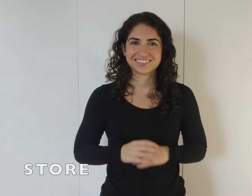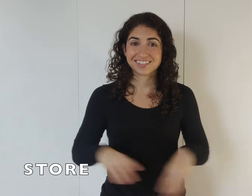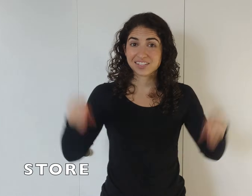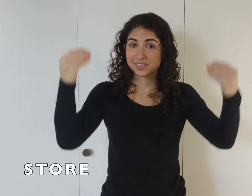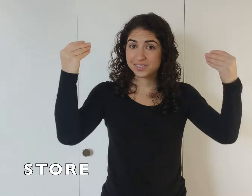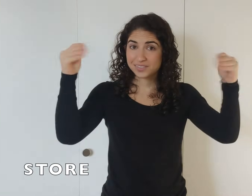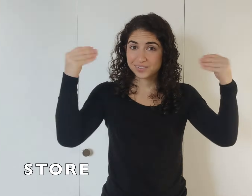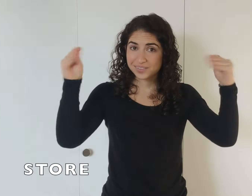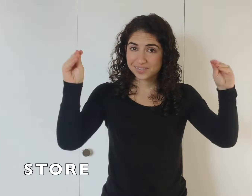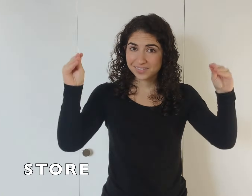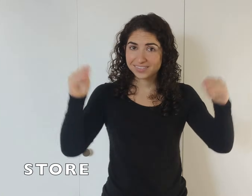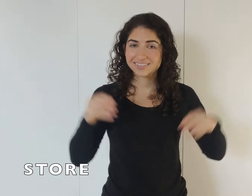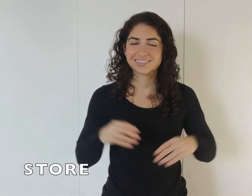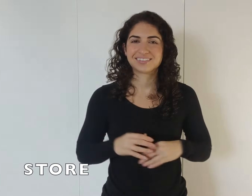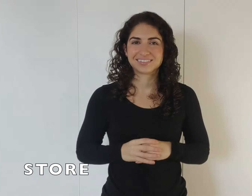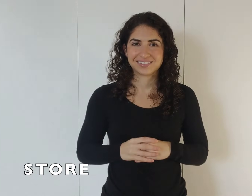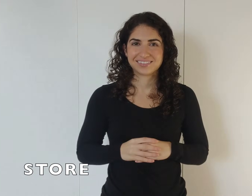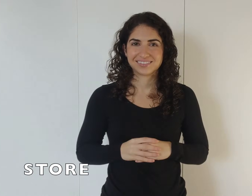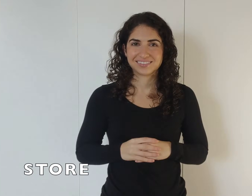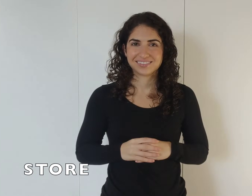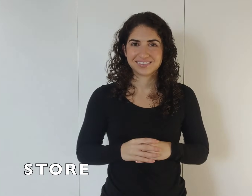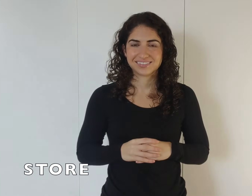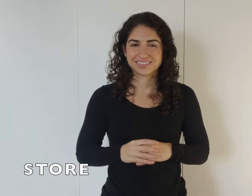STORE